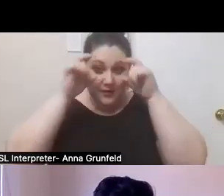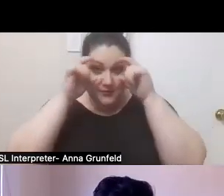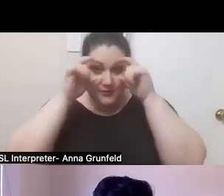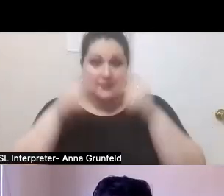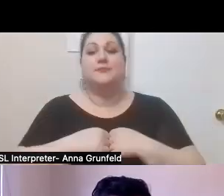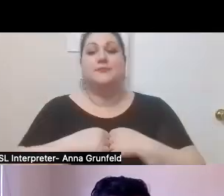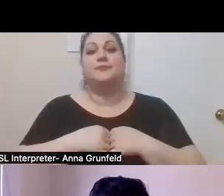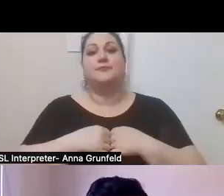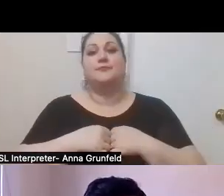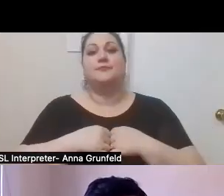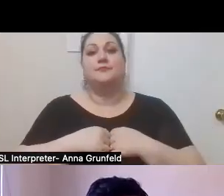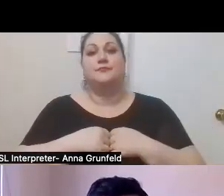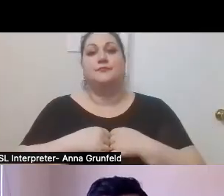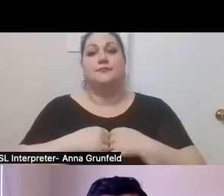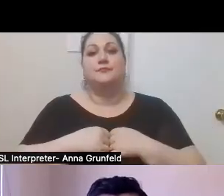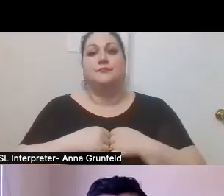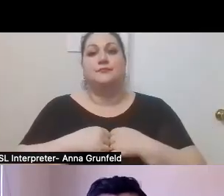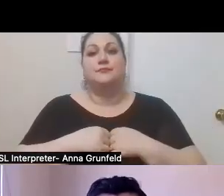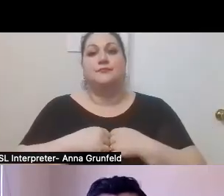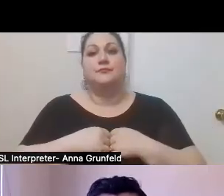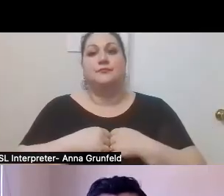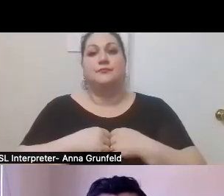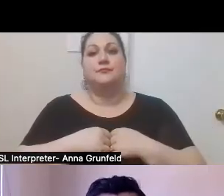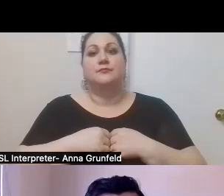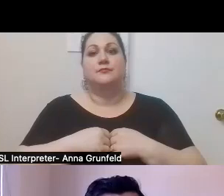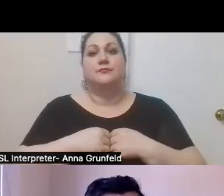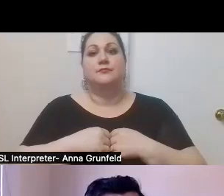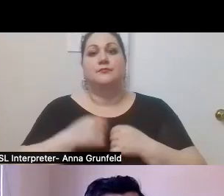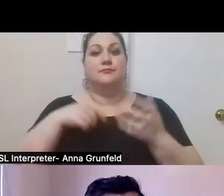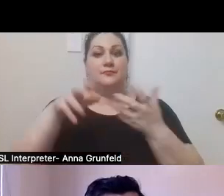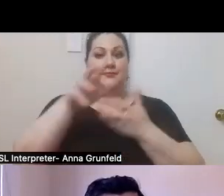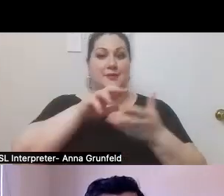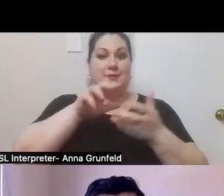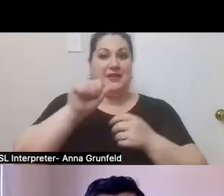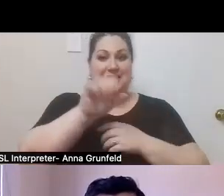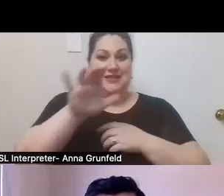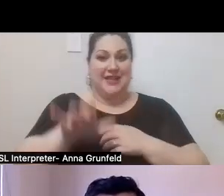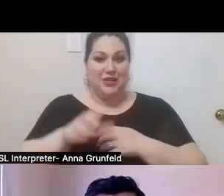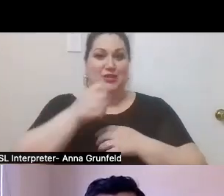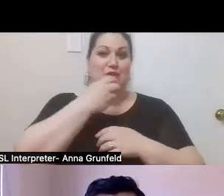I’m mixed Asian and Caucasian ethnicity.